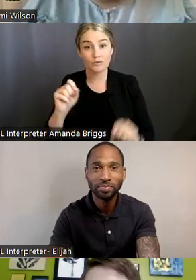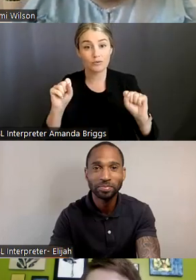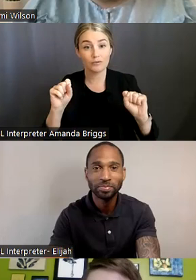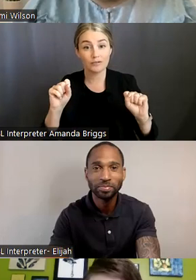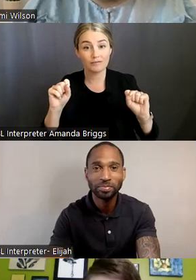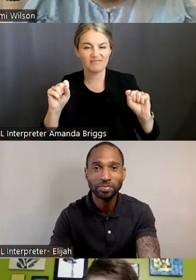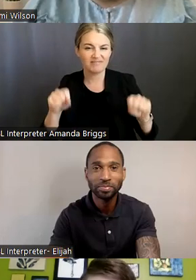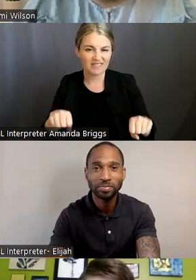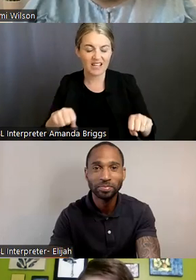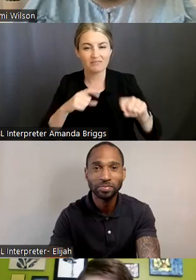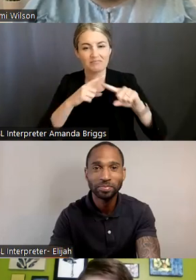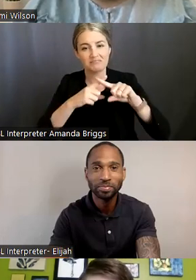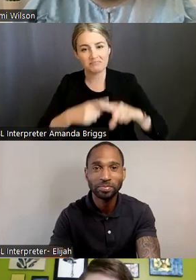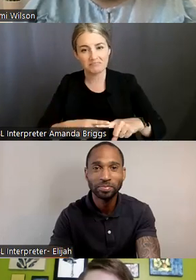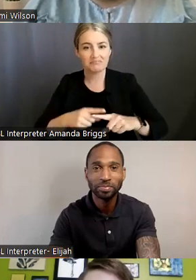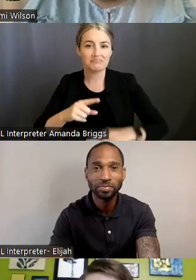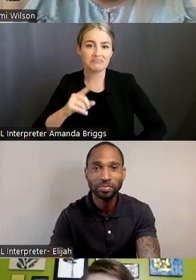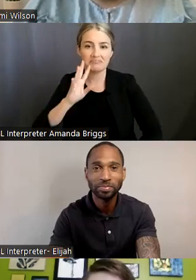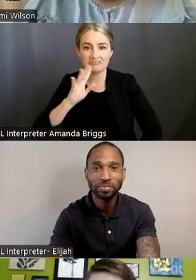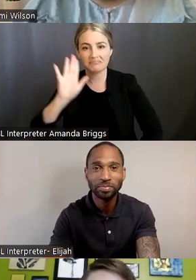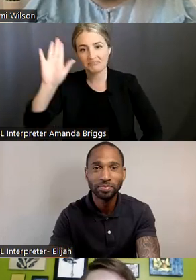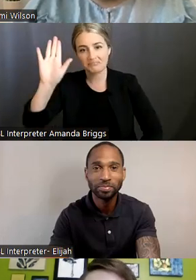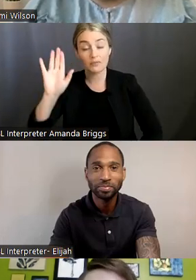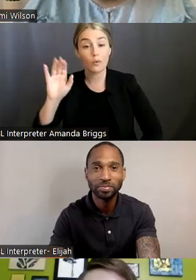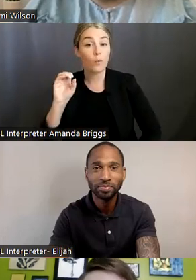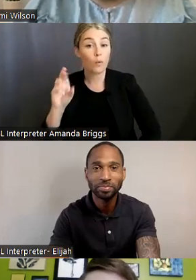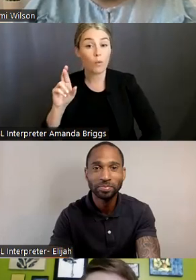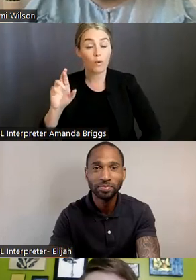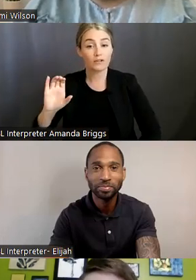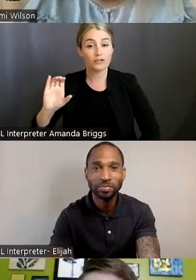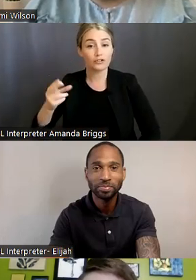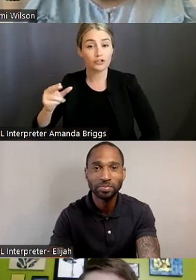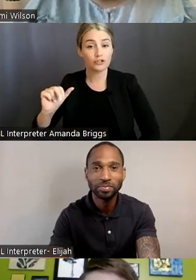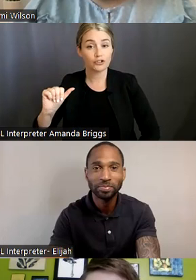as well as type in the chat box. Please say your name, so that helps